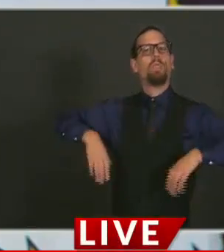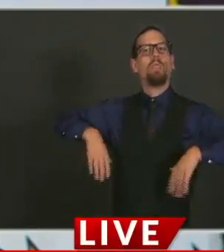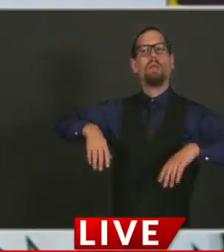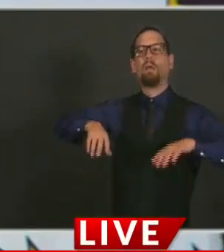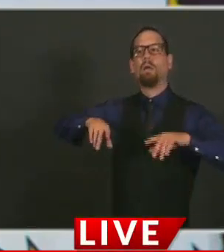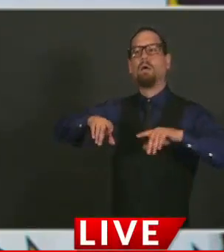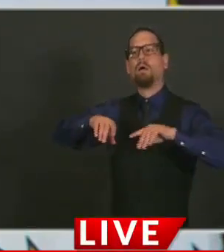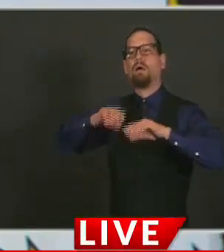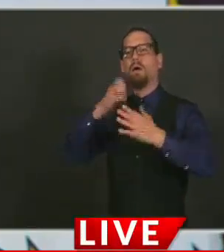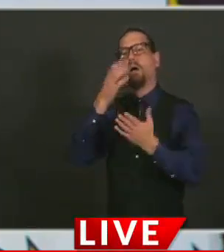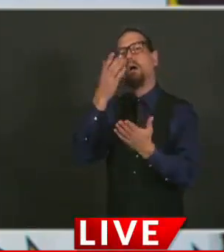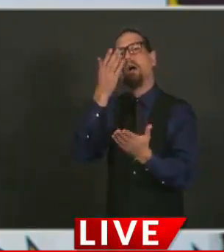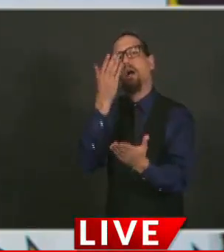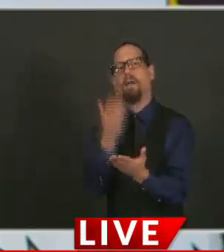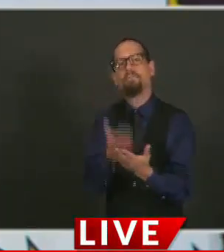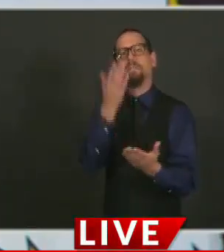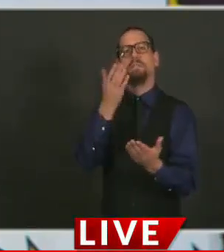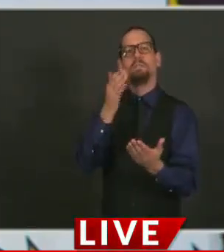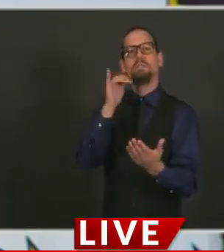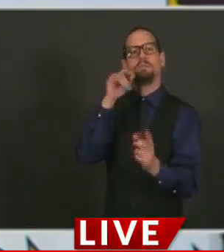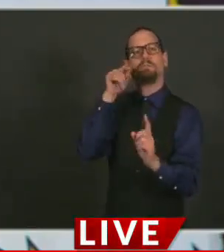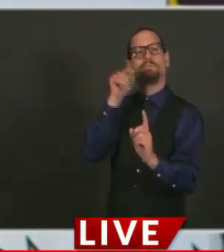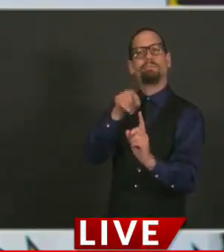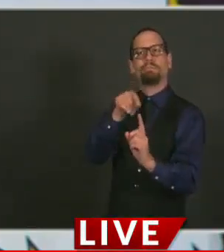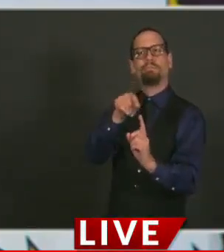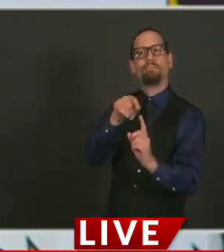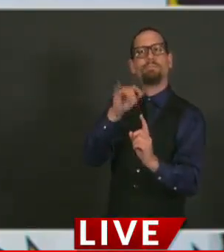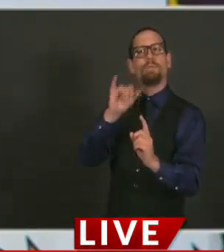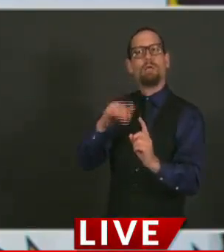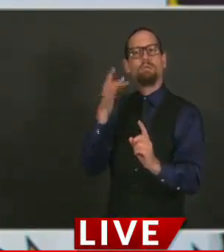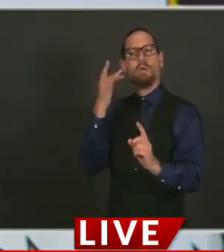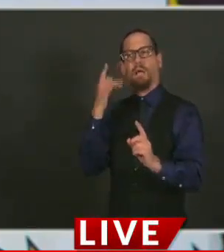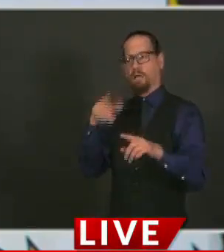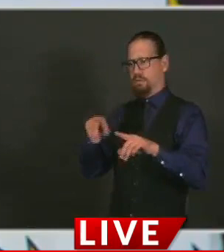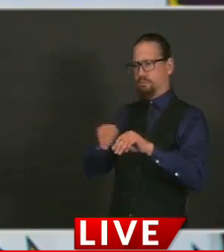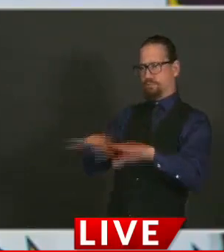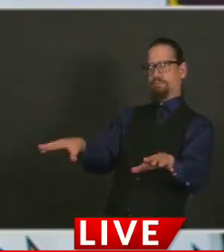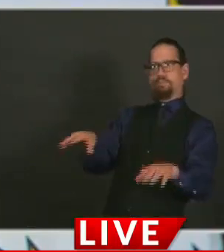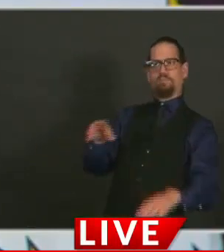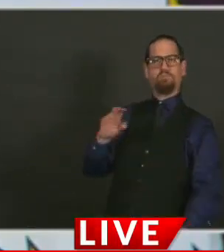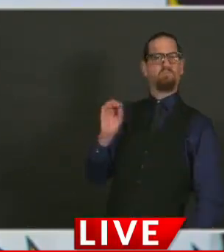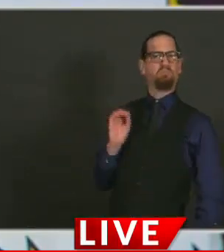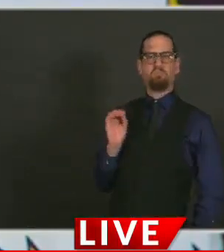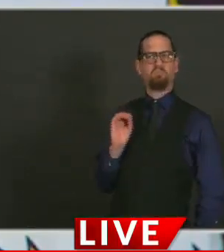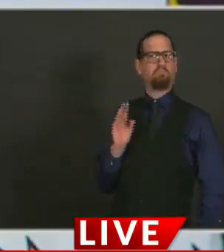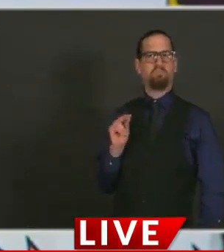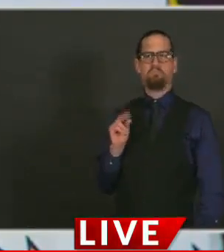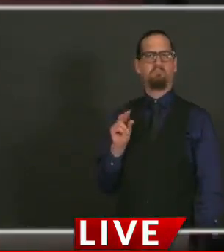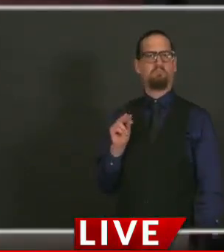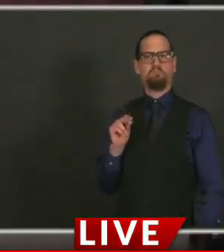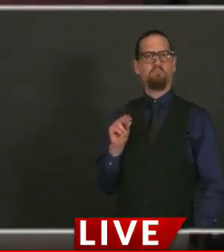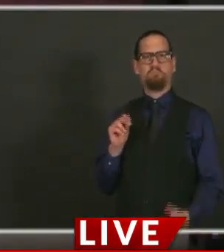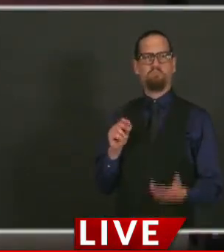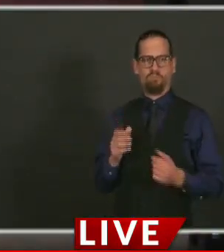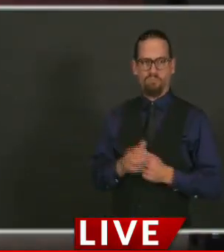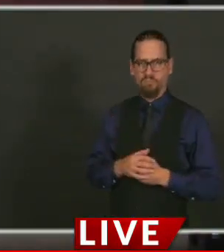THE SCHOOLS. STILL NO EVIDENCE OF WIDESCALE